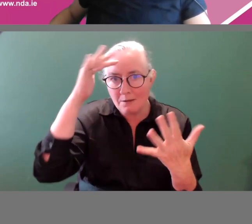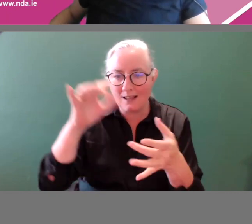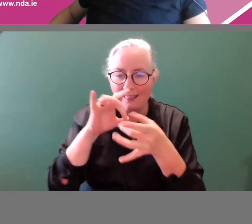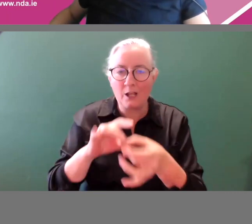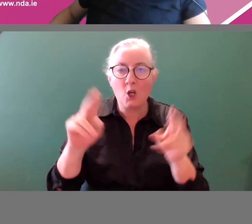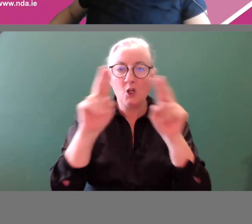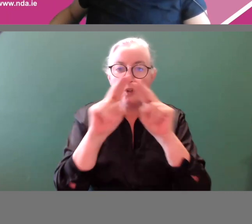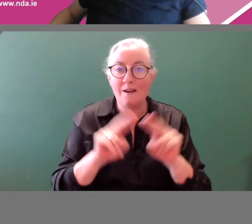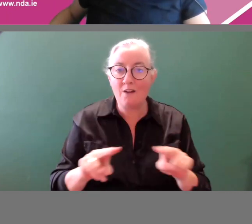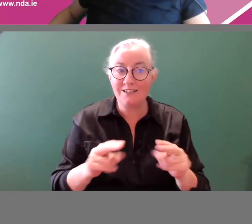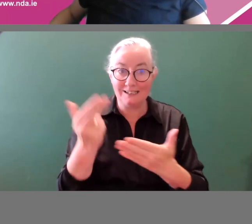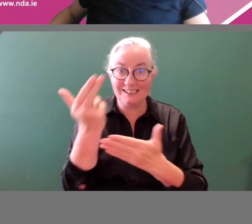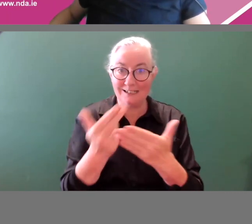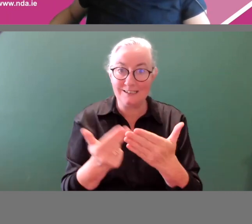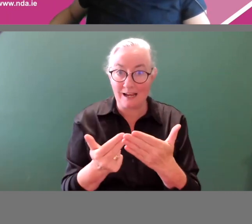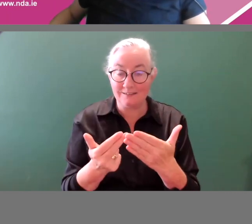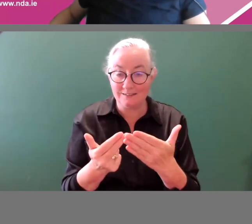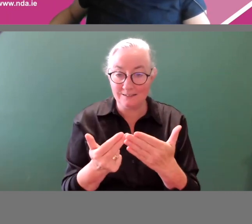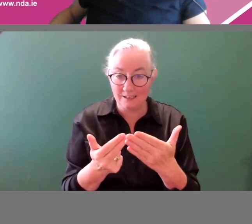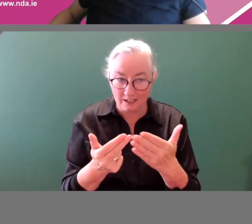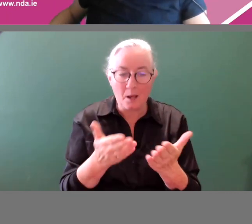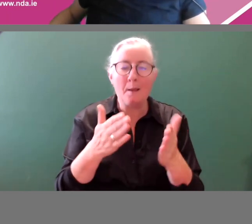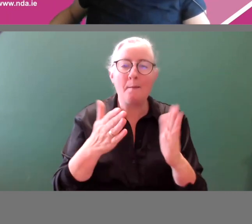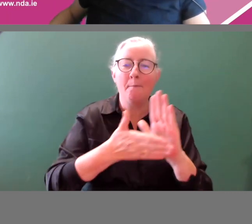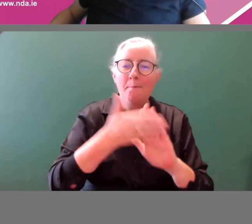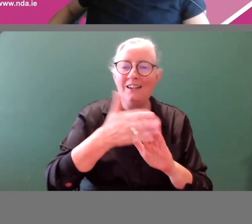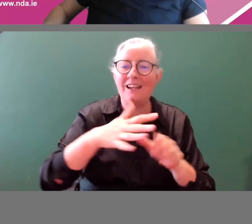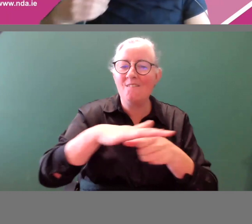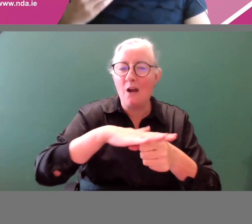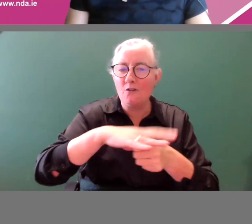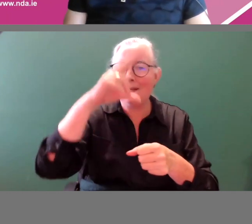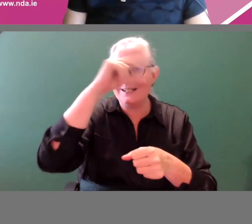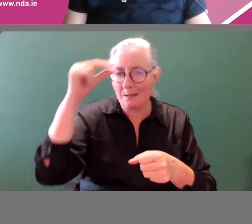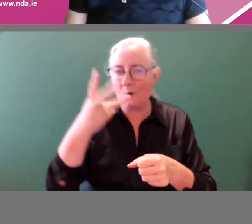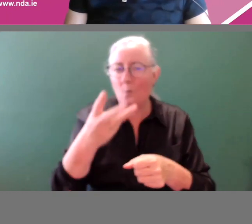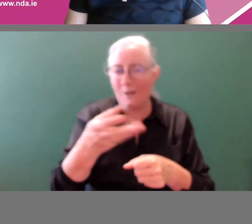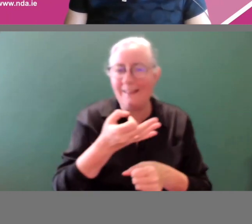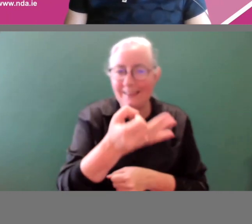going do that through built environment examples and again that's in response to feedback we have